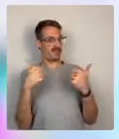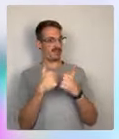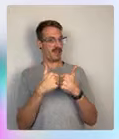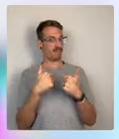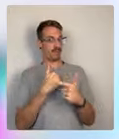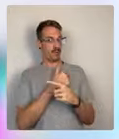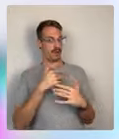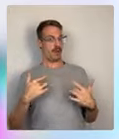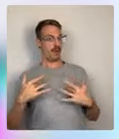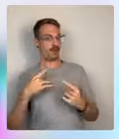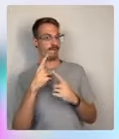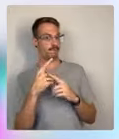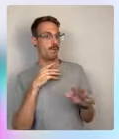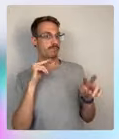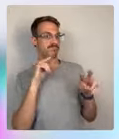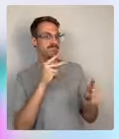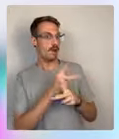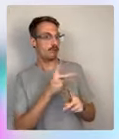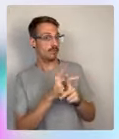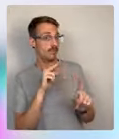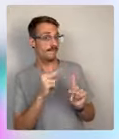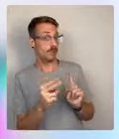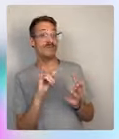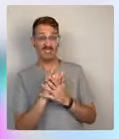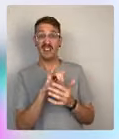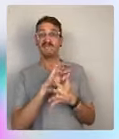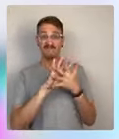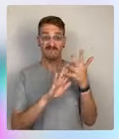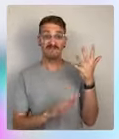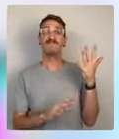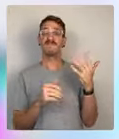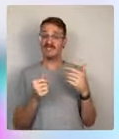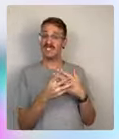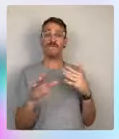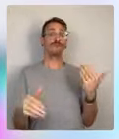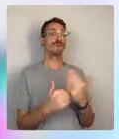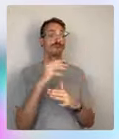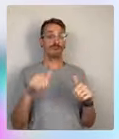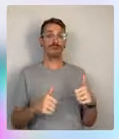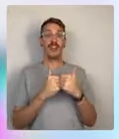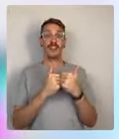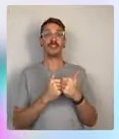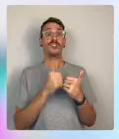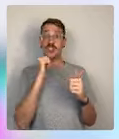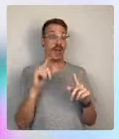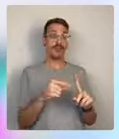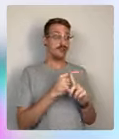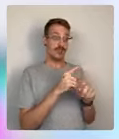from a moderation standpoint. So yeah, that it creates a bunch of challenges